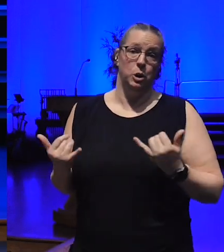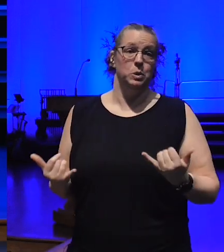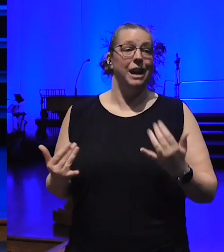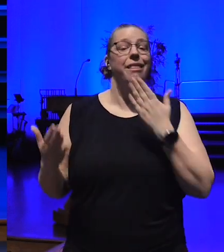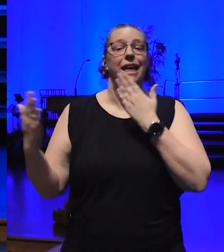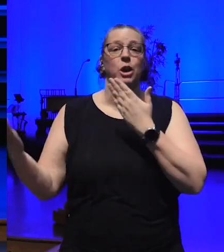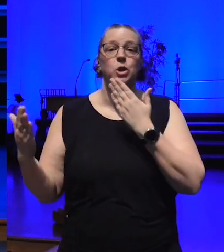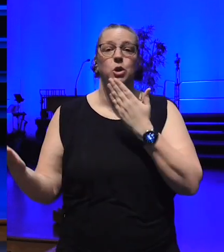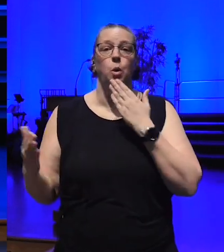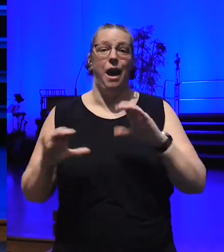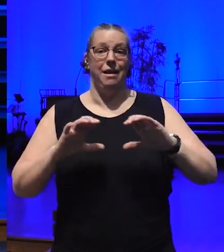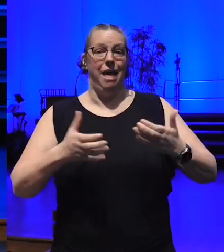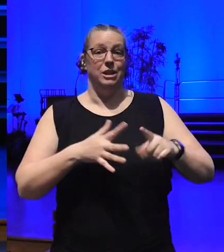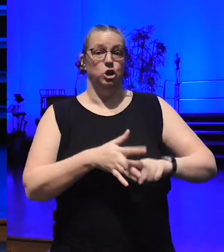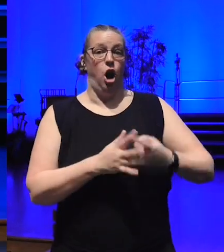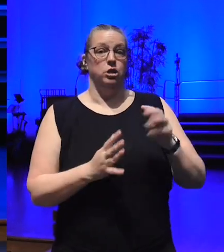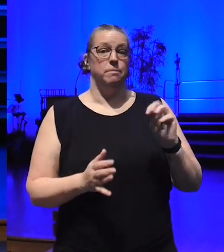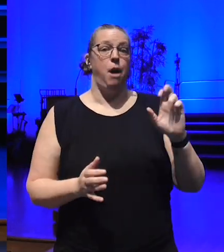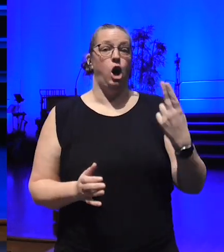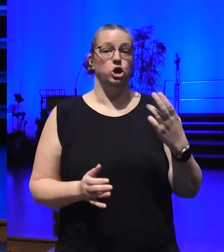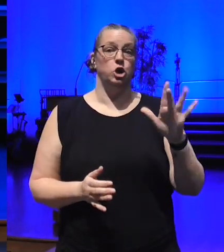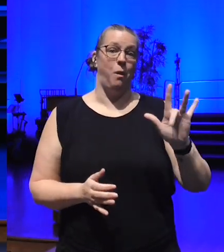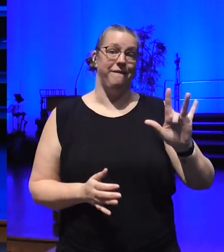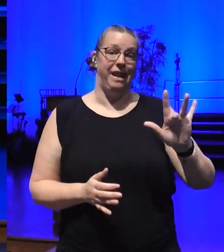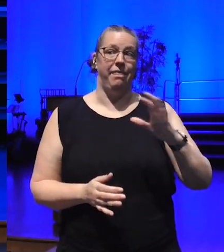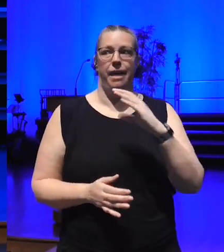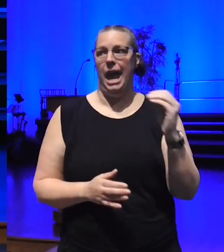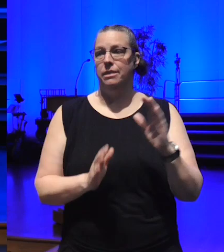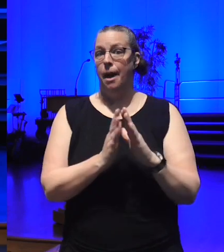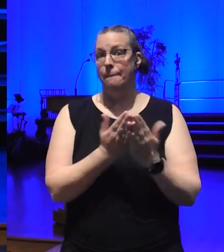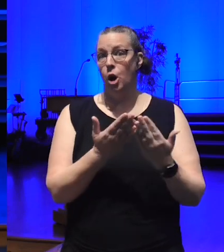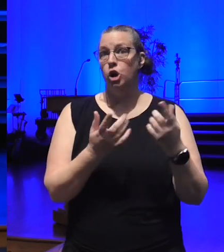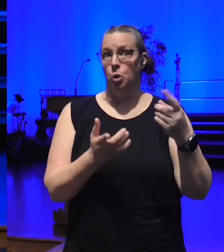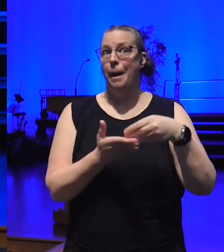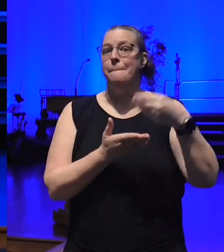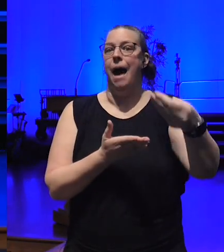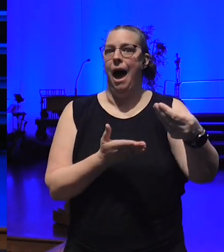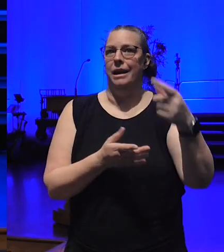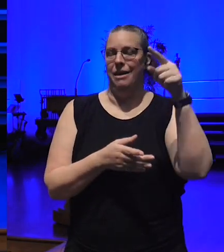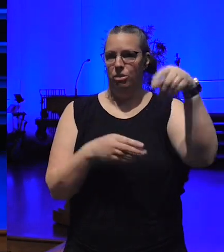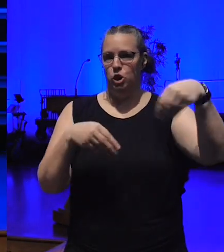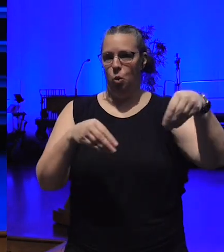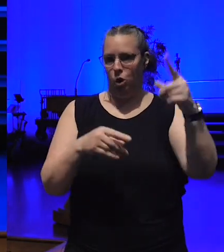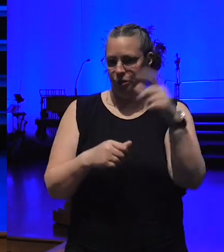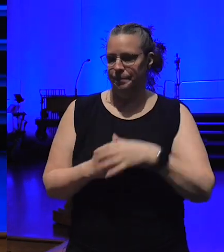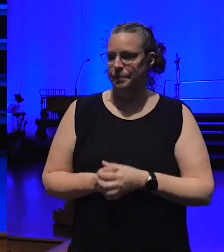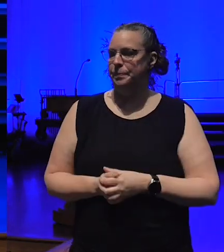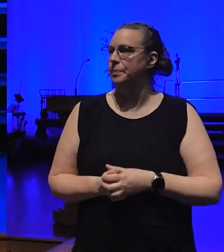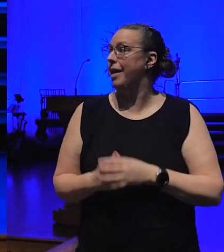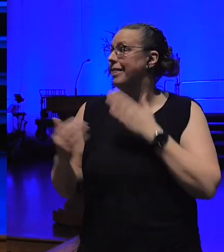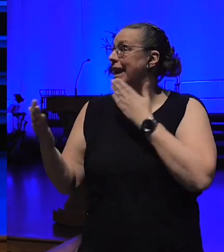class starts March 25th and um the book is in the bookstore as well thank you so much thank